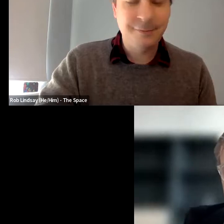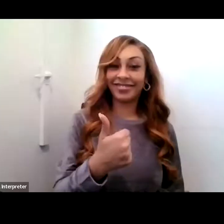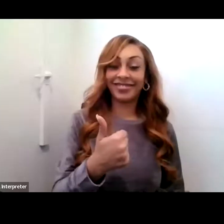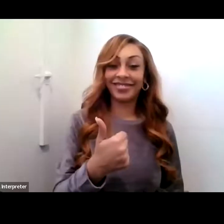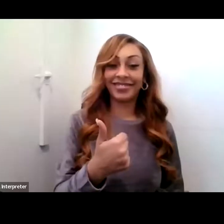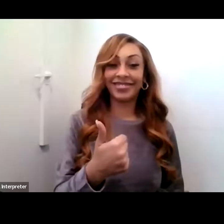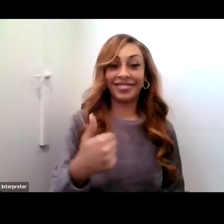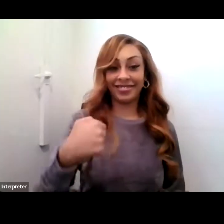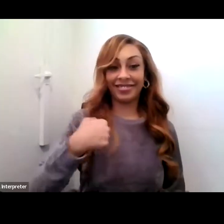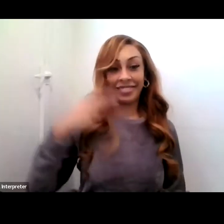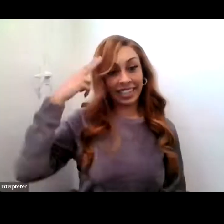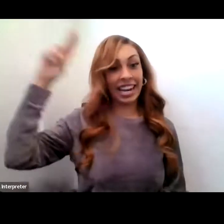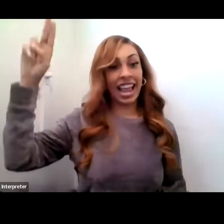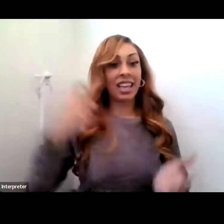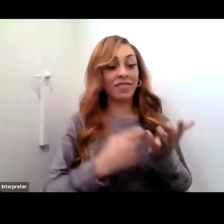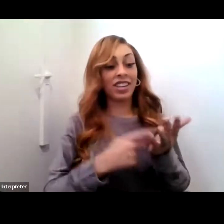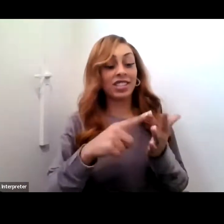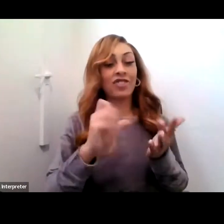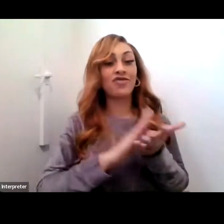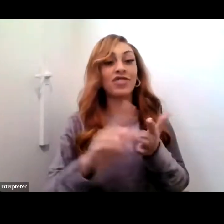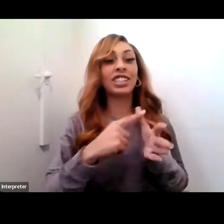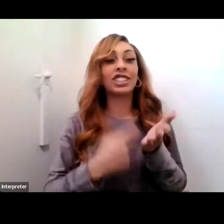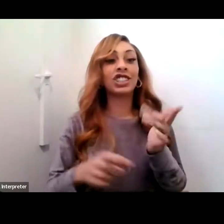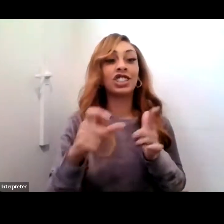So I'm Richard Misek, I am a late 40s male